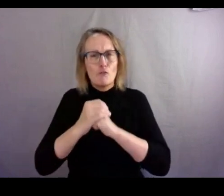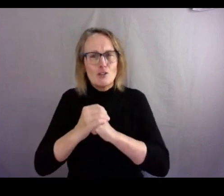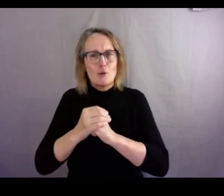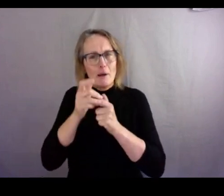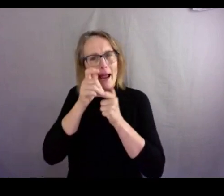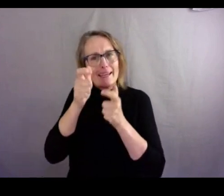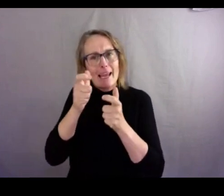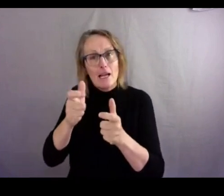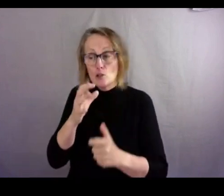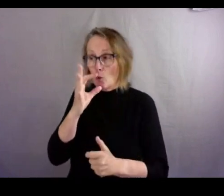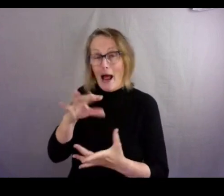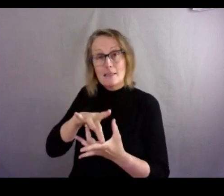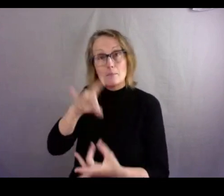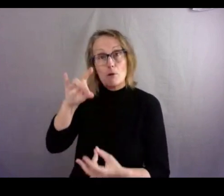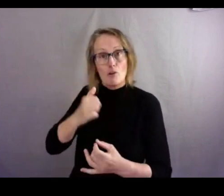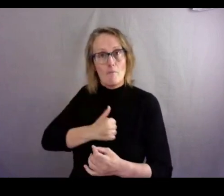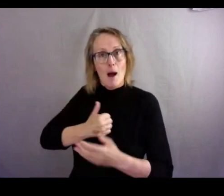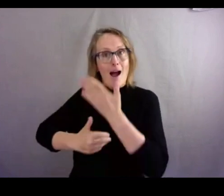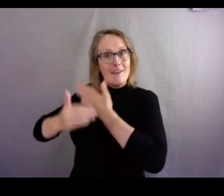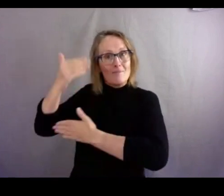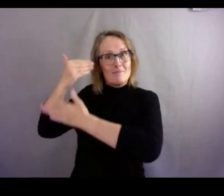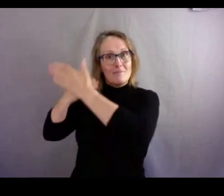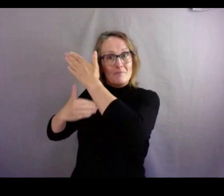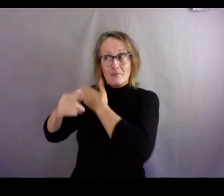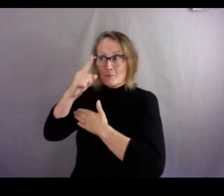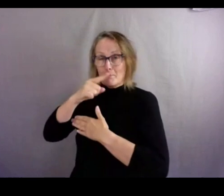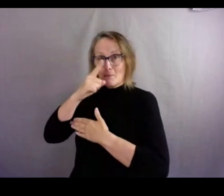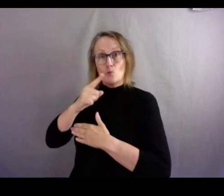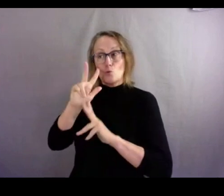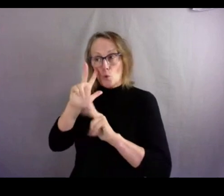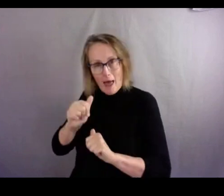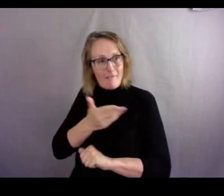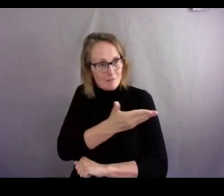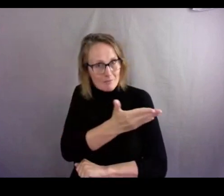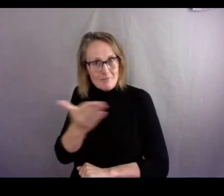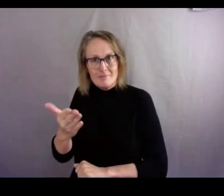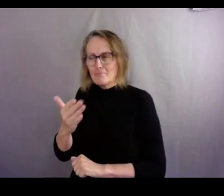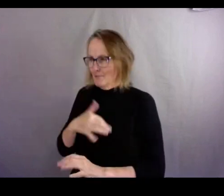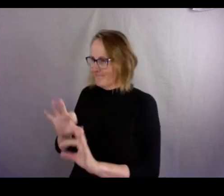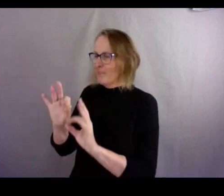to bless today's gathering for everybody, but especially those from French Polynesia.